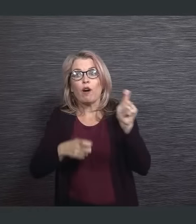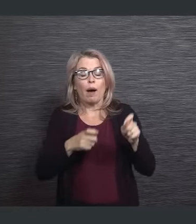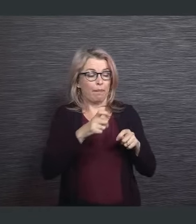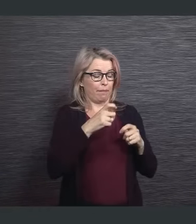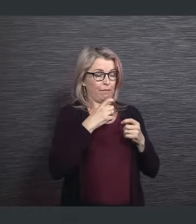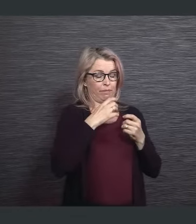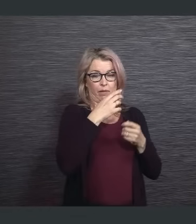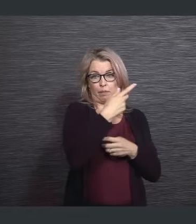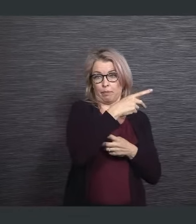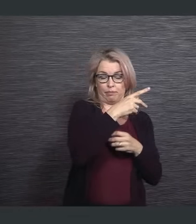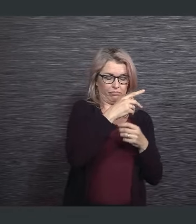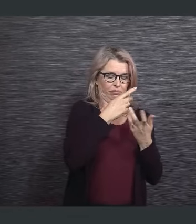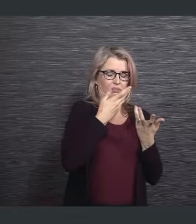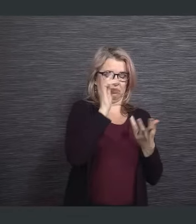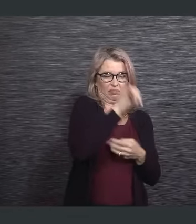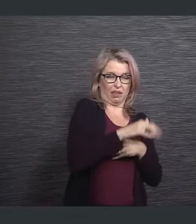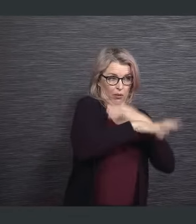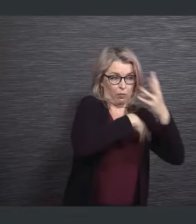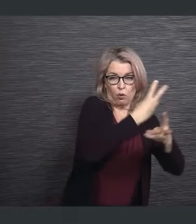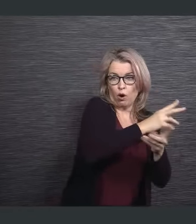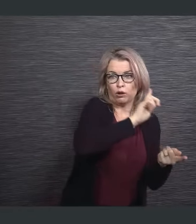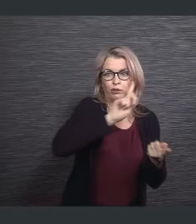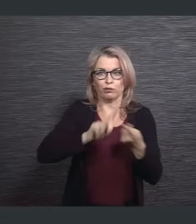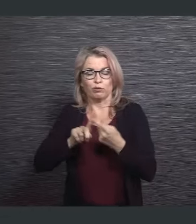and here's what they said. [VIDEO PLAYBACK]